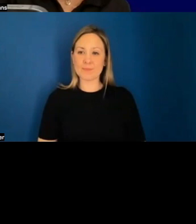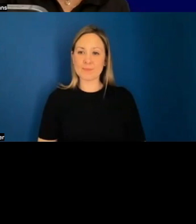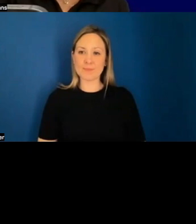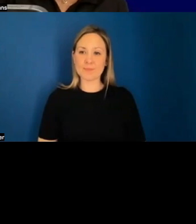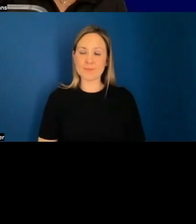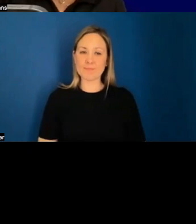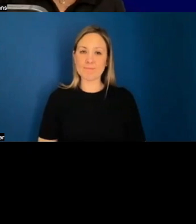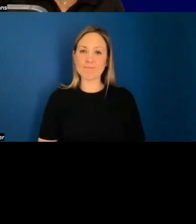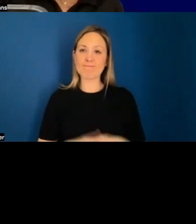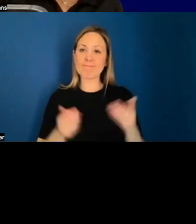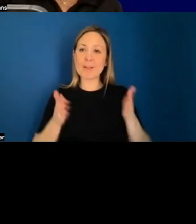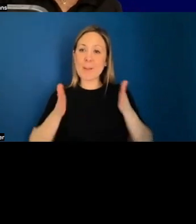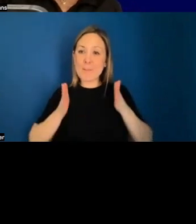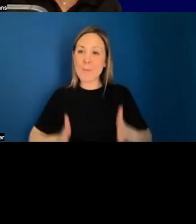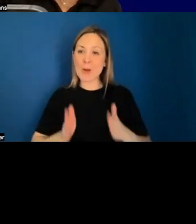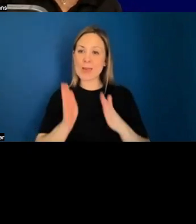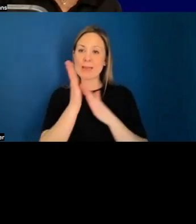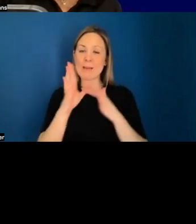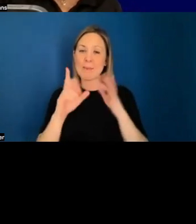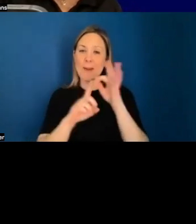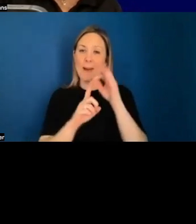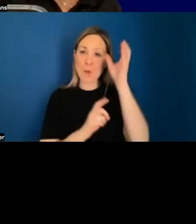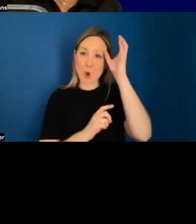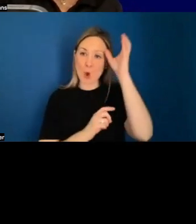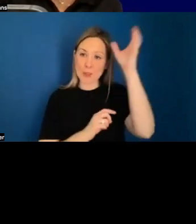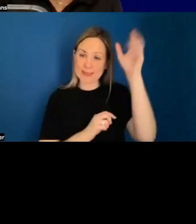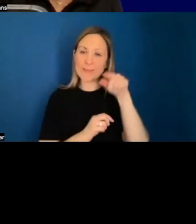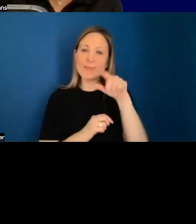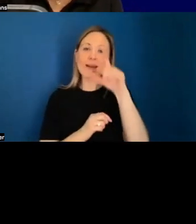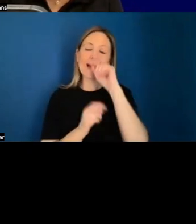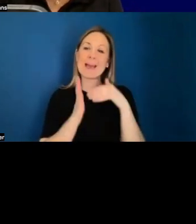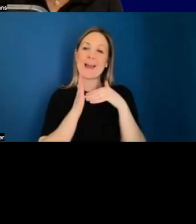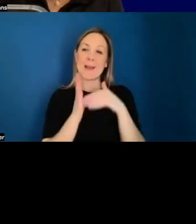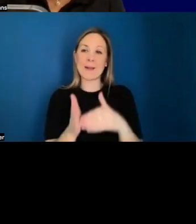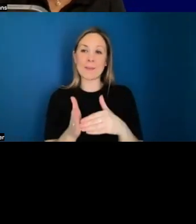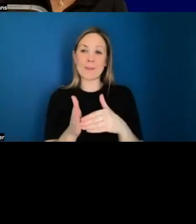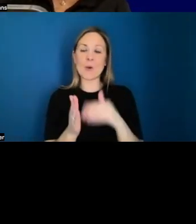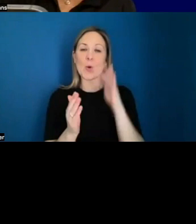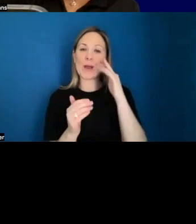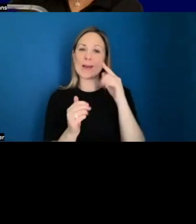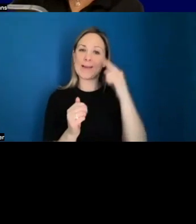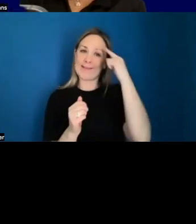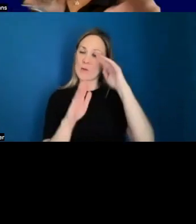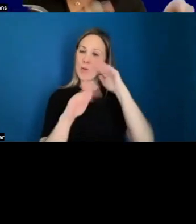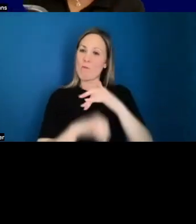The body map concept can also be helpful when we're looking at emotions, so we have used it